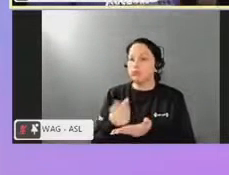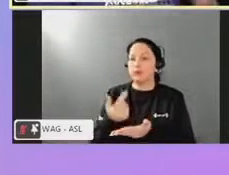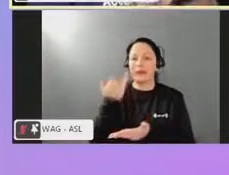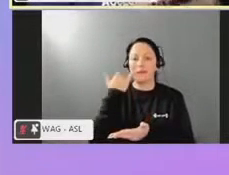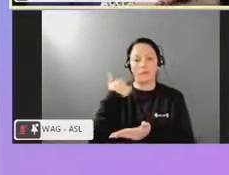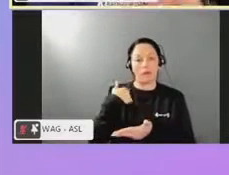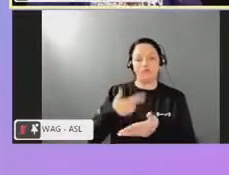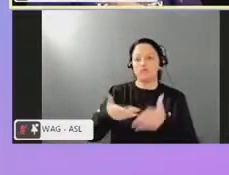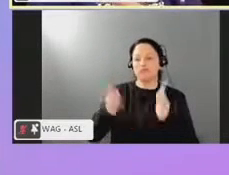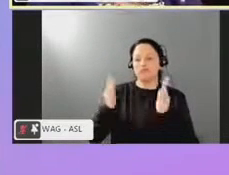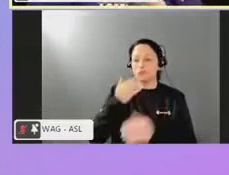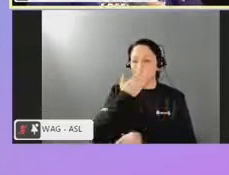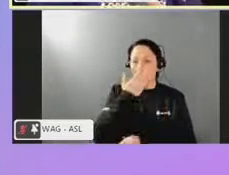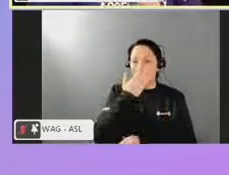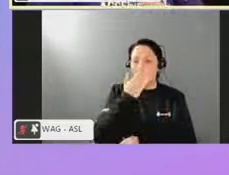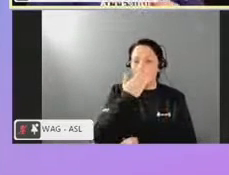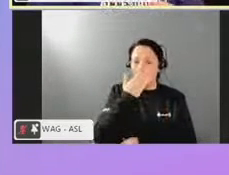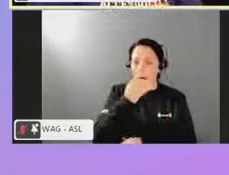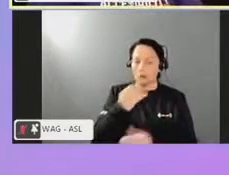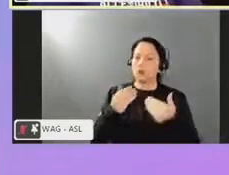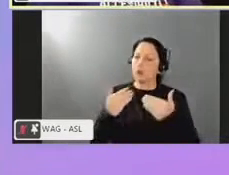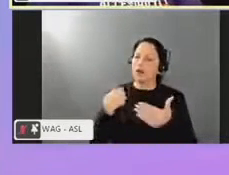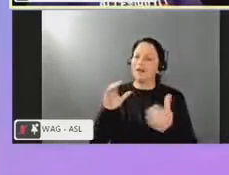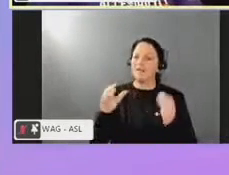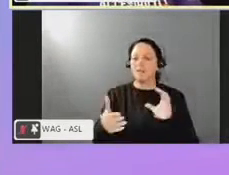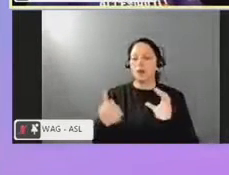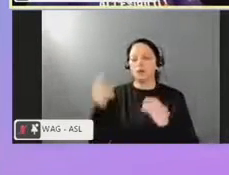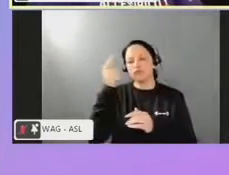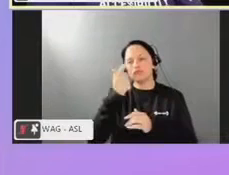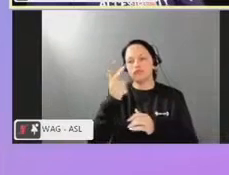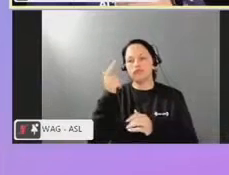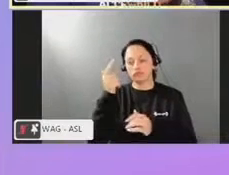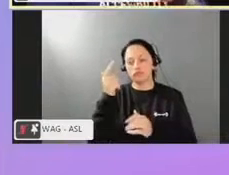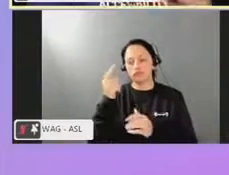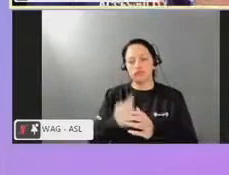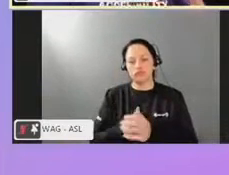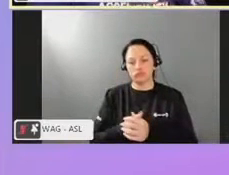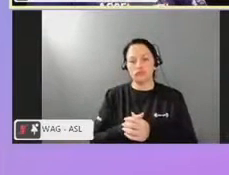$500,000 I left 20% on the table. That's another $100,000 I could have made if I would